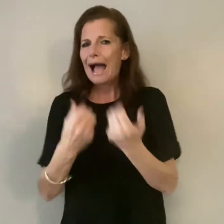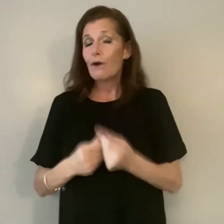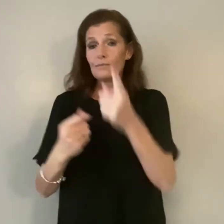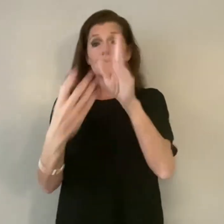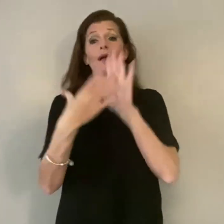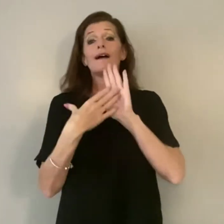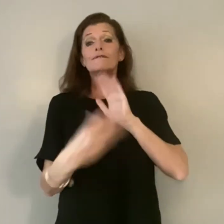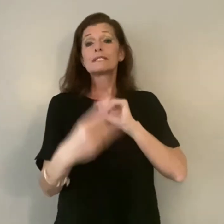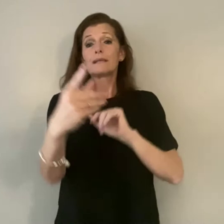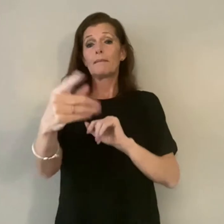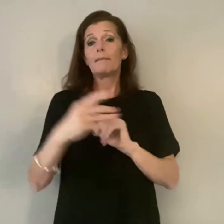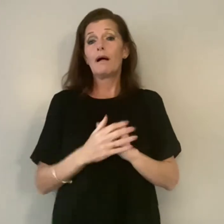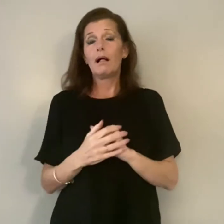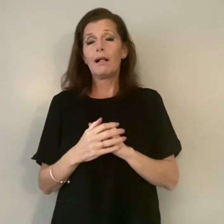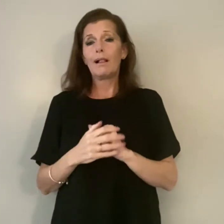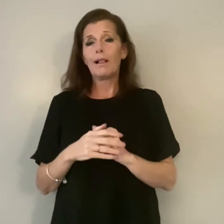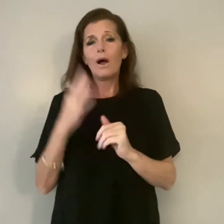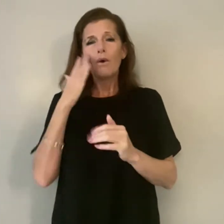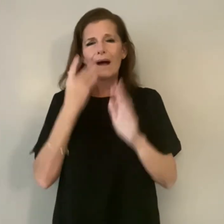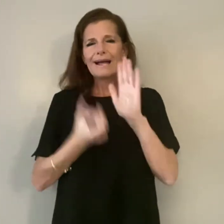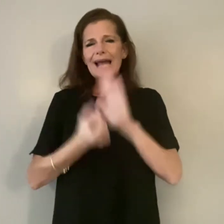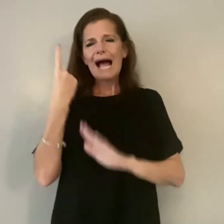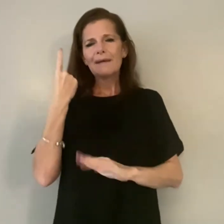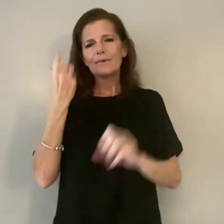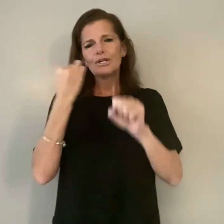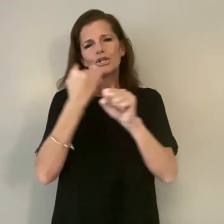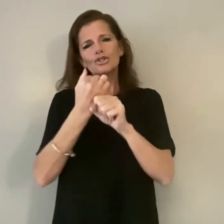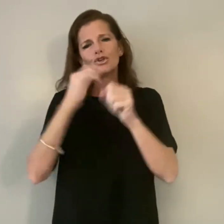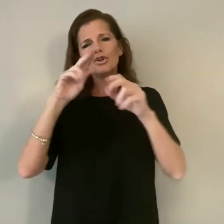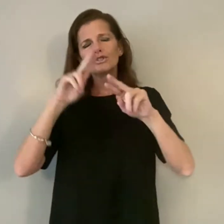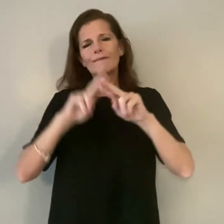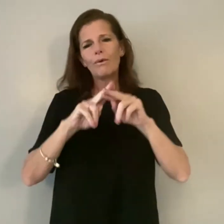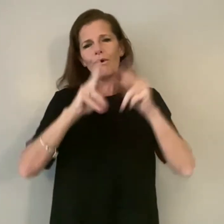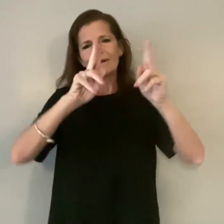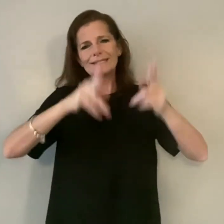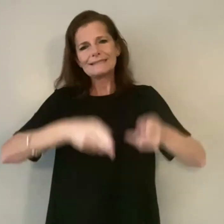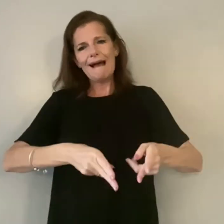So for example in light of George Floyd's death